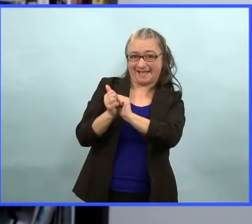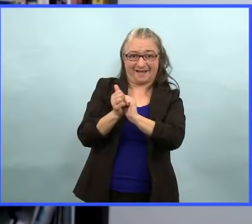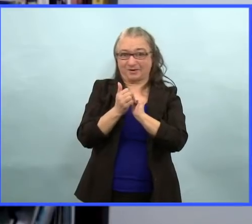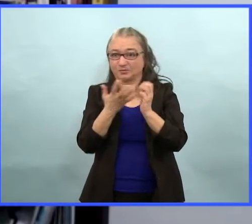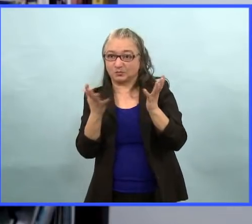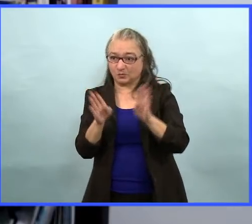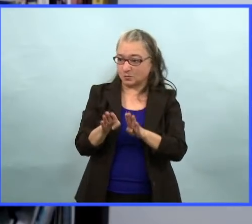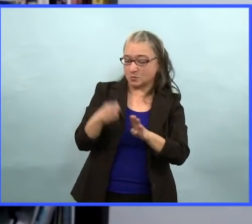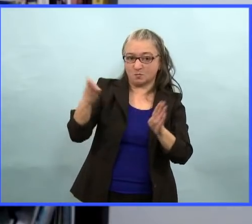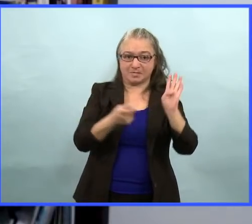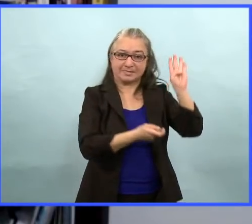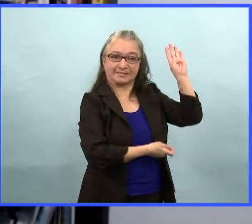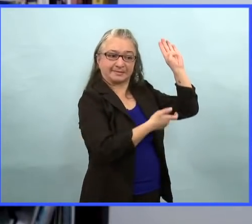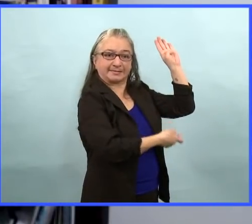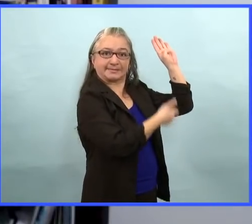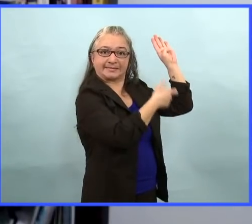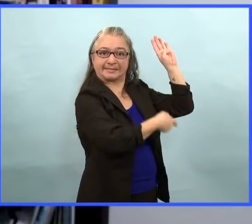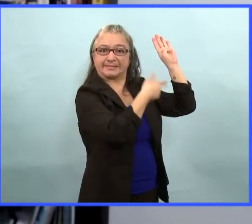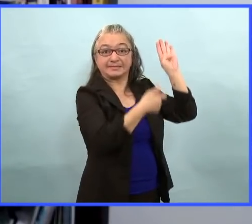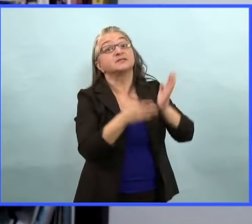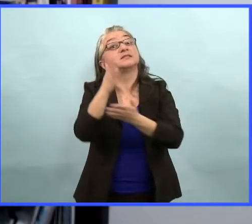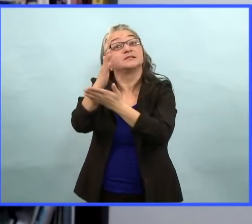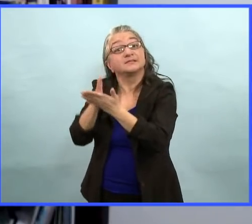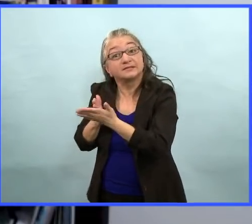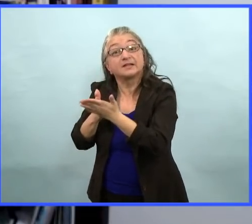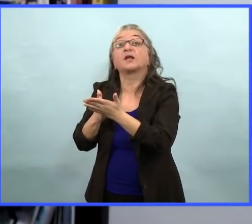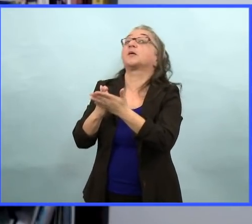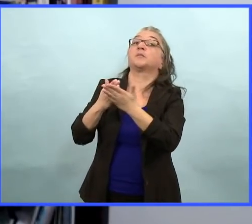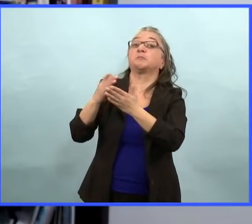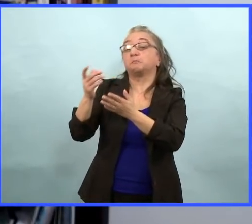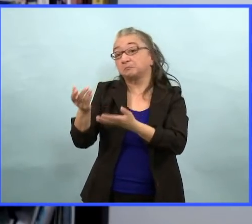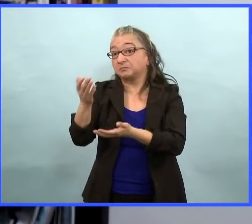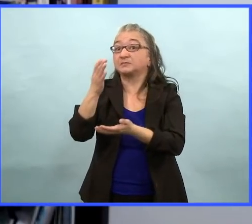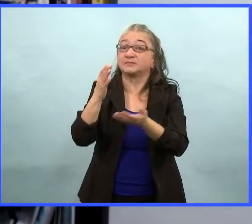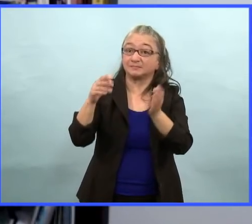going to have some benefits and some harms but trying to very carefully balance those